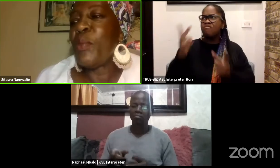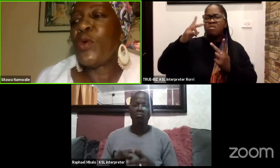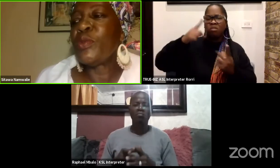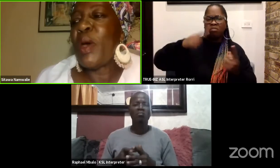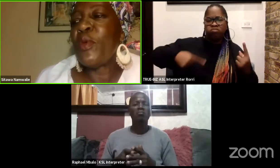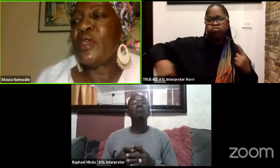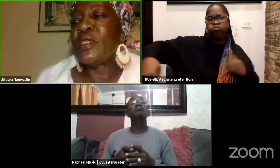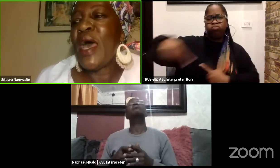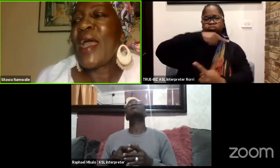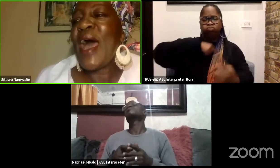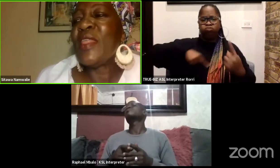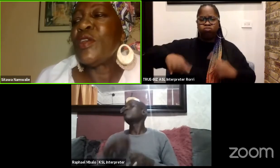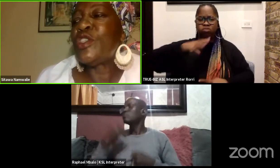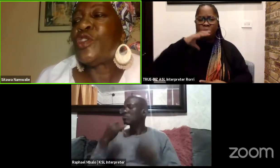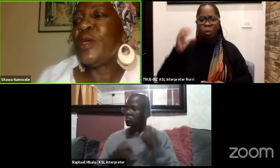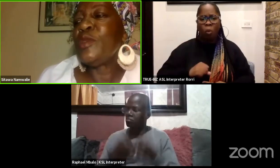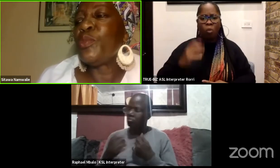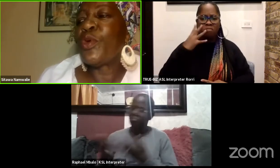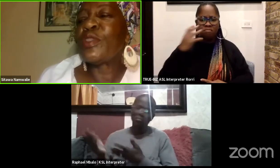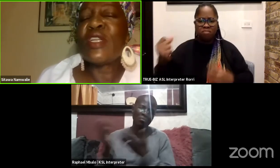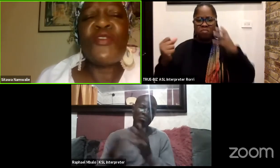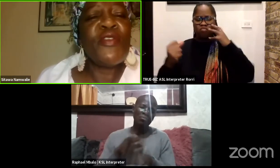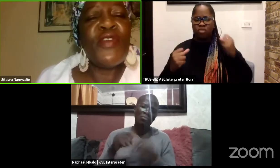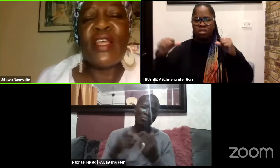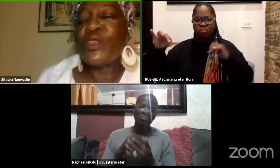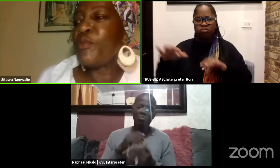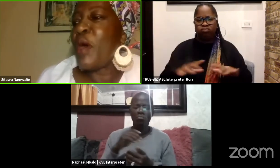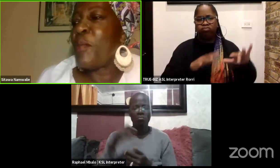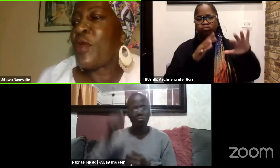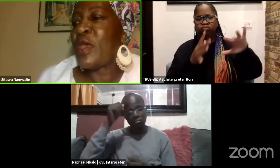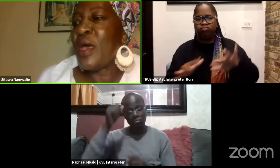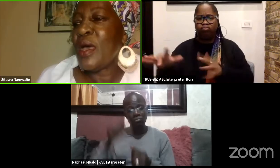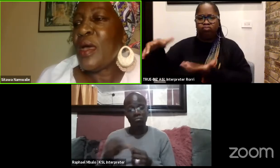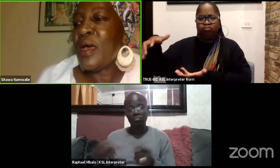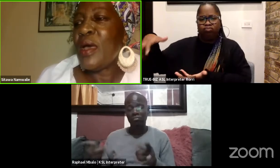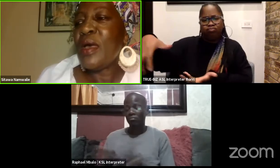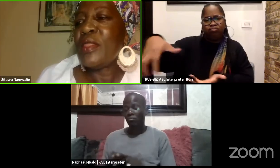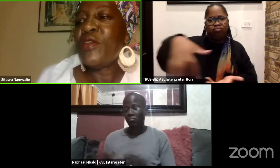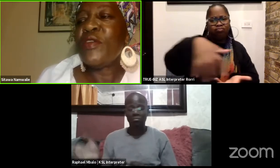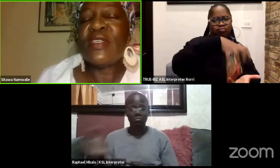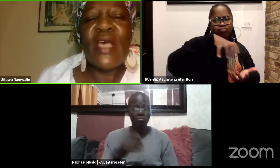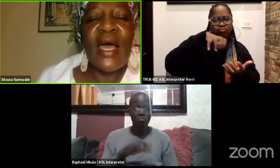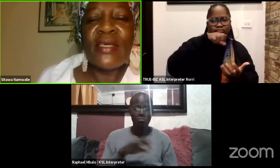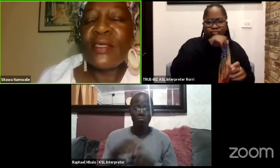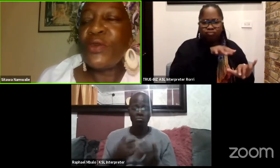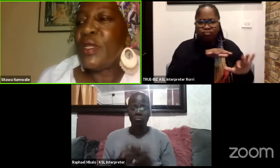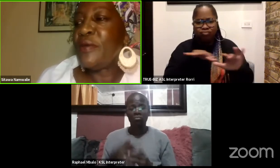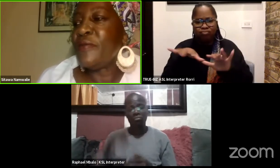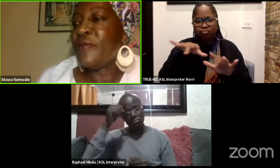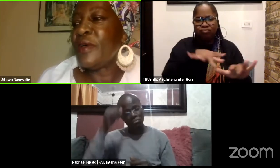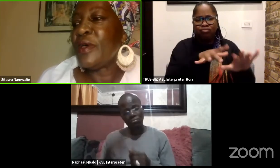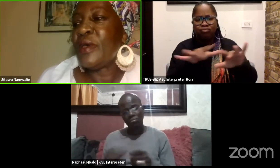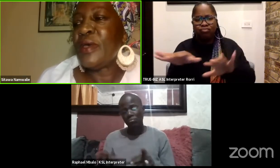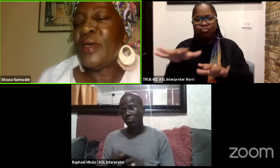up old memories, gathering streams, brooks and rivulets of memory. The river sighs in relief.